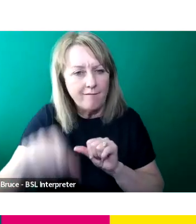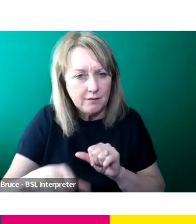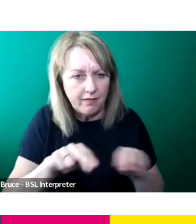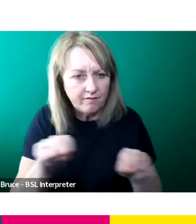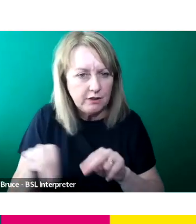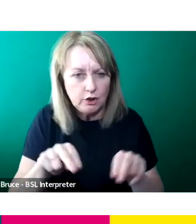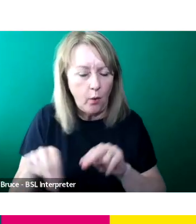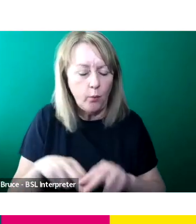Thank you.